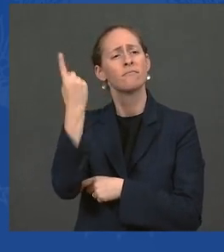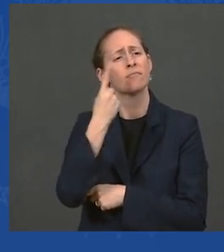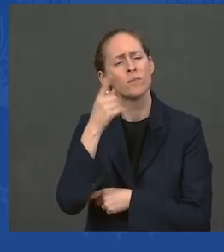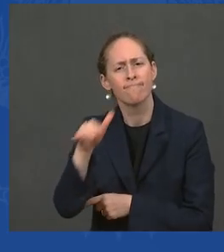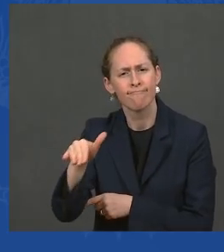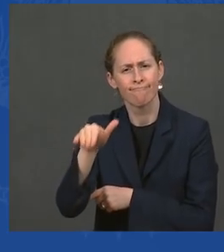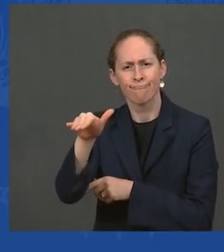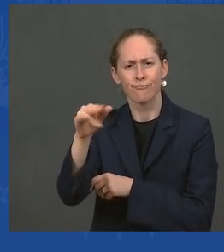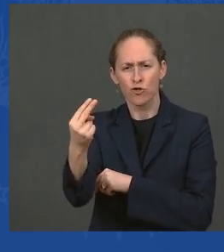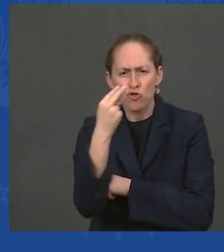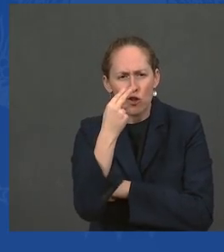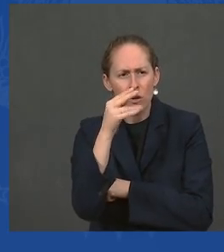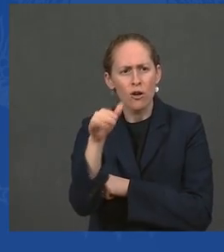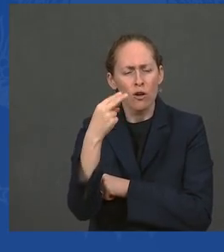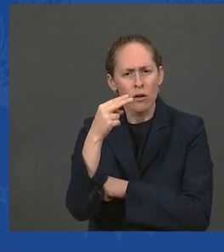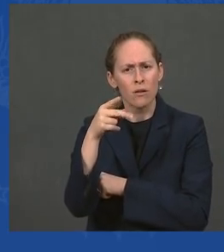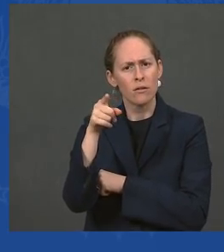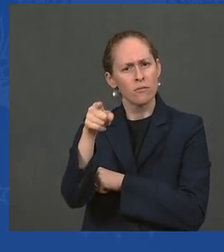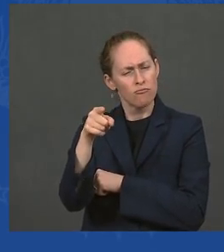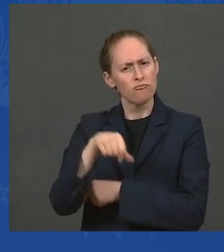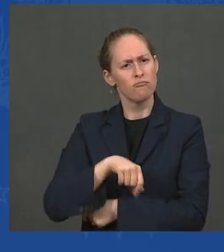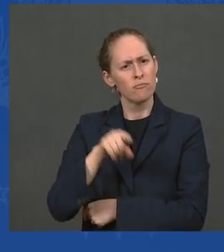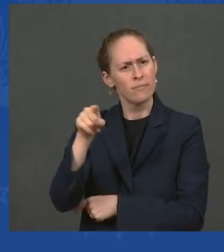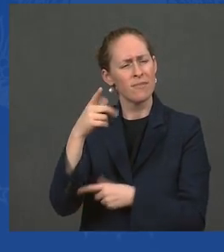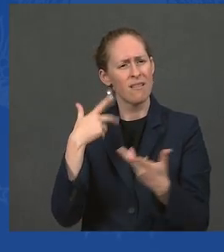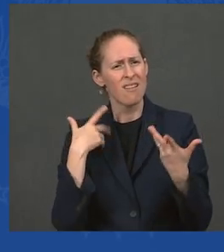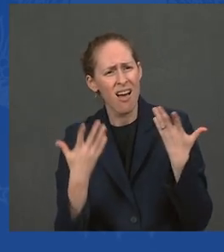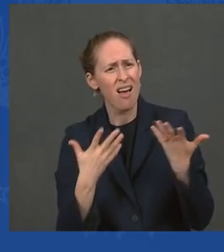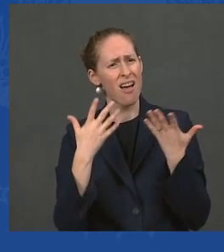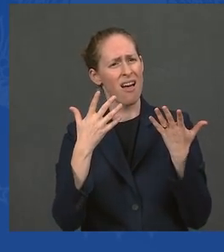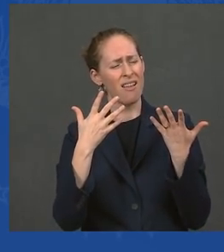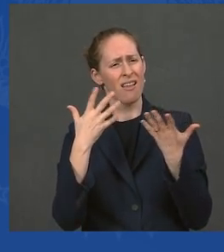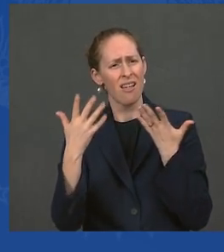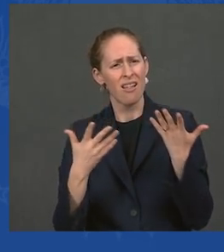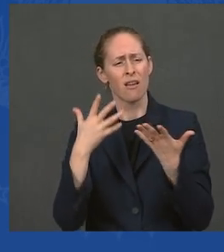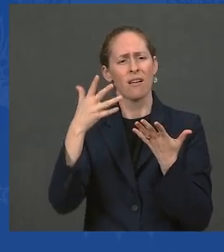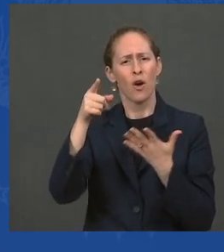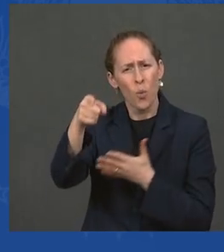You're a Biden." I'm -- like I'm a DuPont or something. You know what I mean? I swear to God.